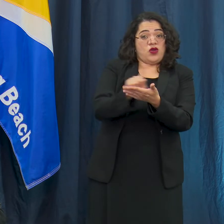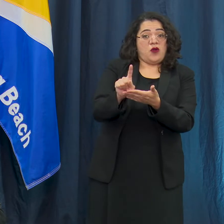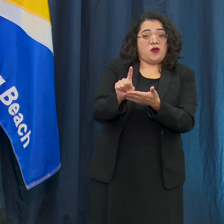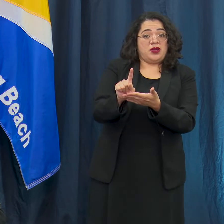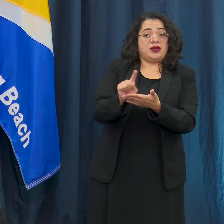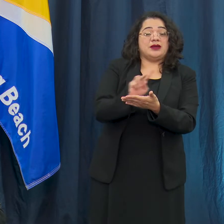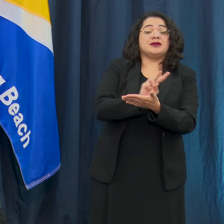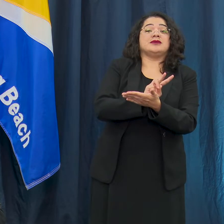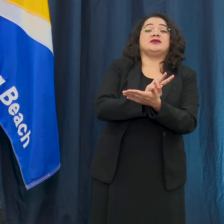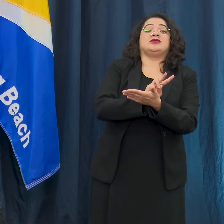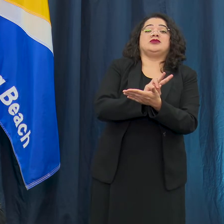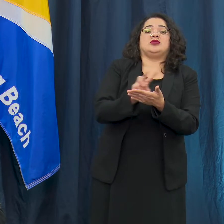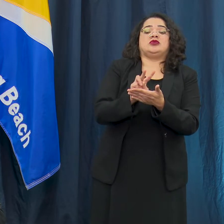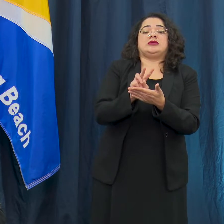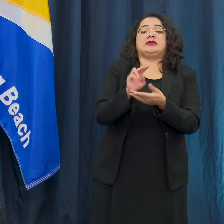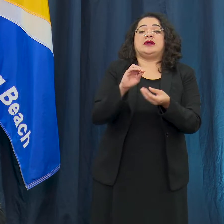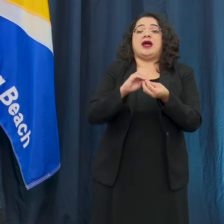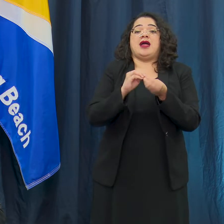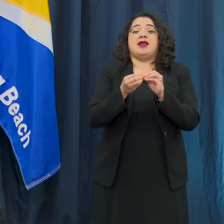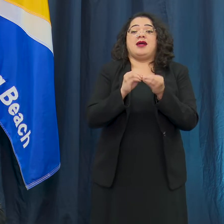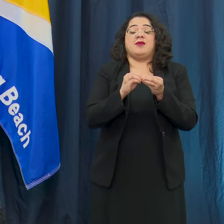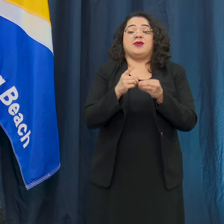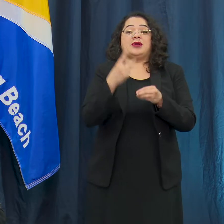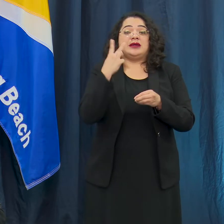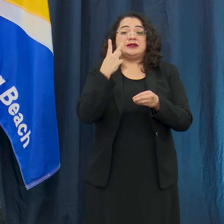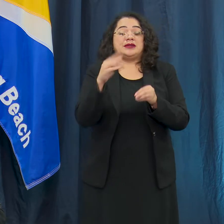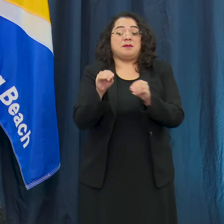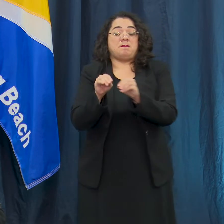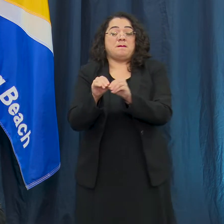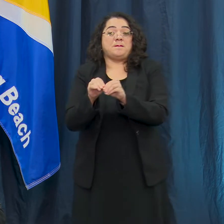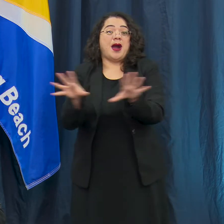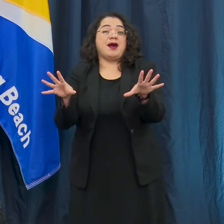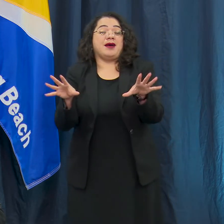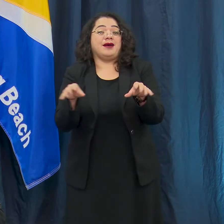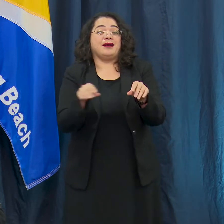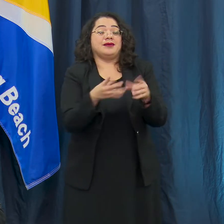indicators begin going in the wrong direction meaning hospitalizations begin